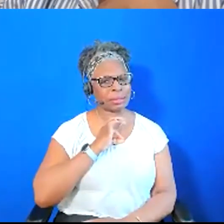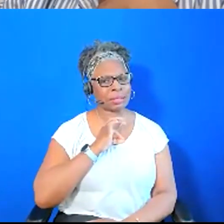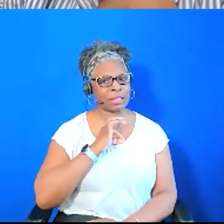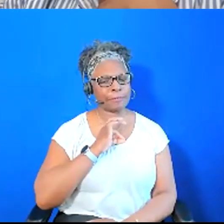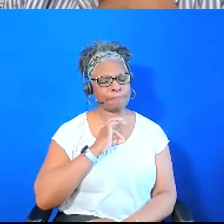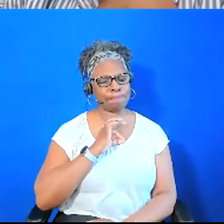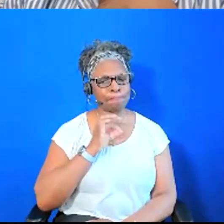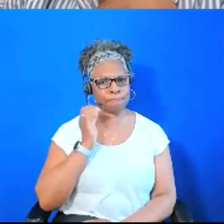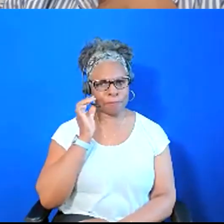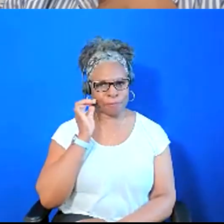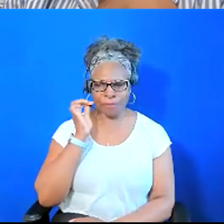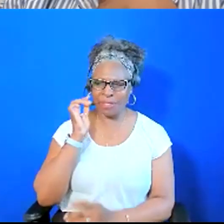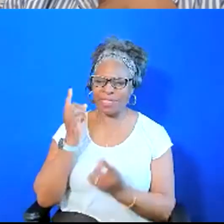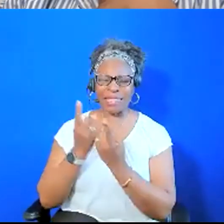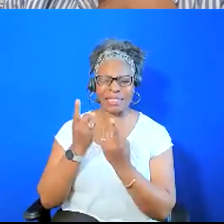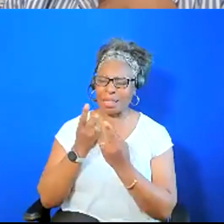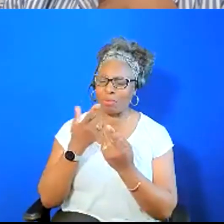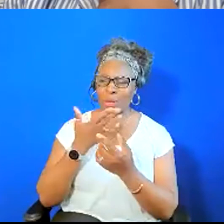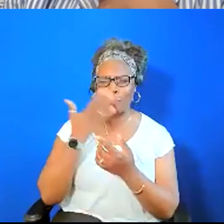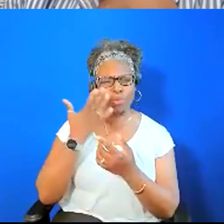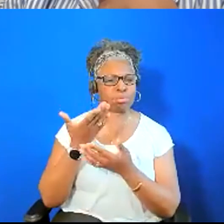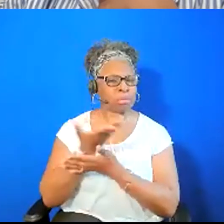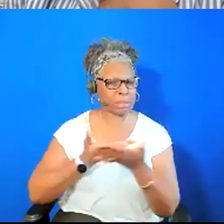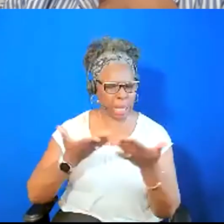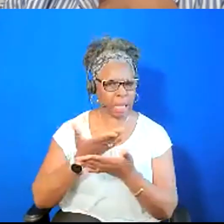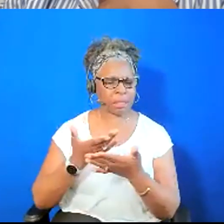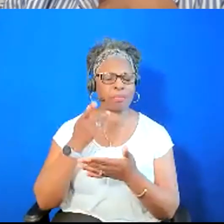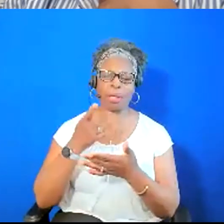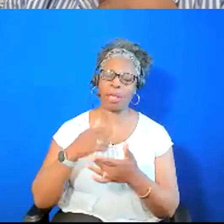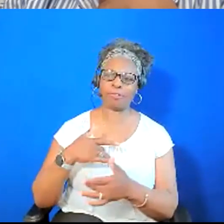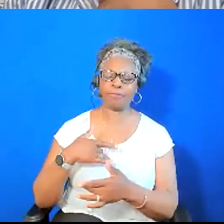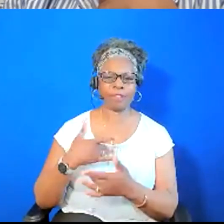We don't talk about it enough. And but I think I maybe, you know,